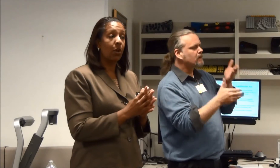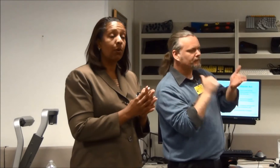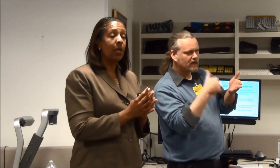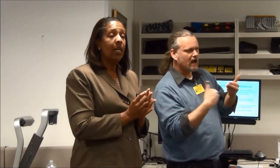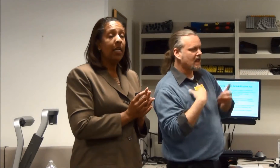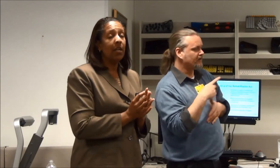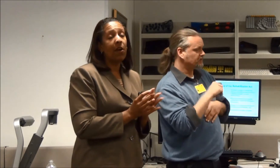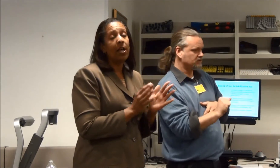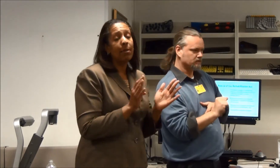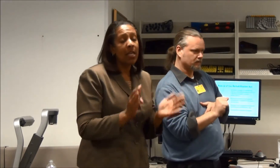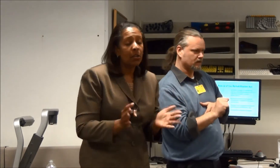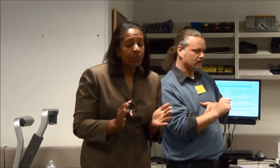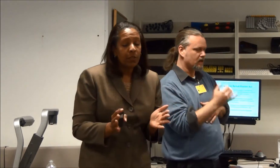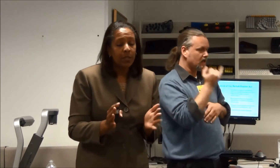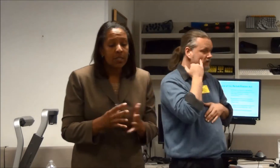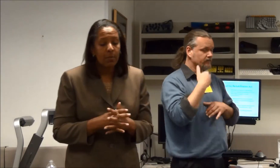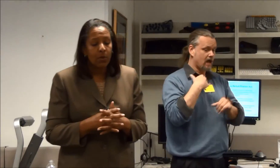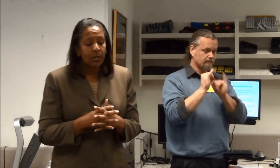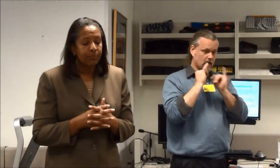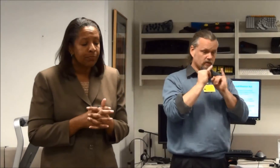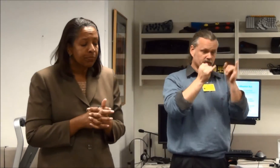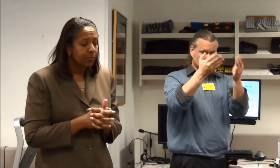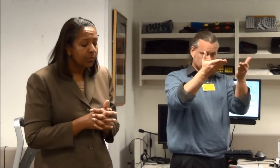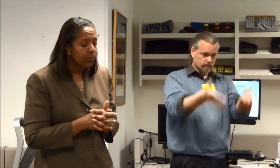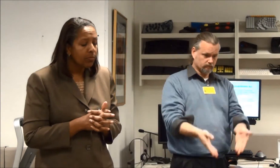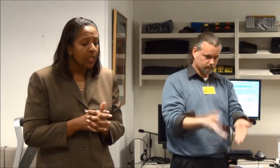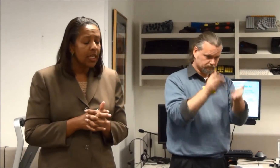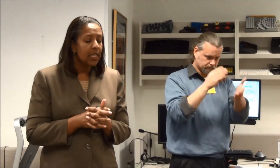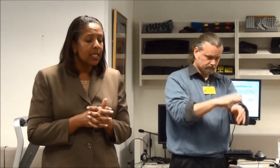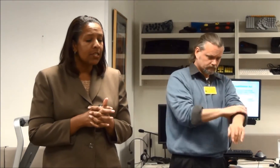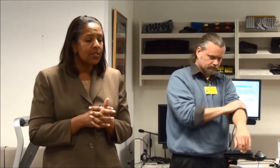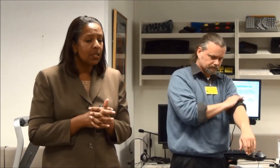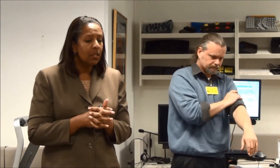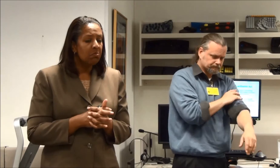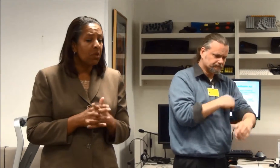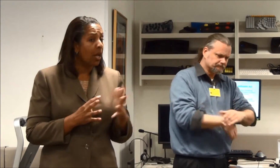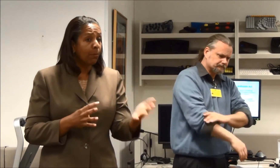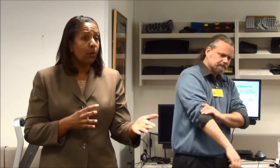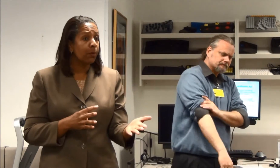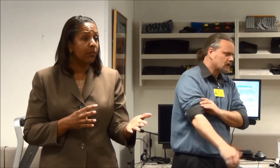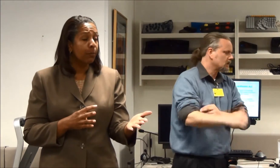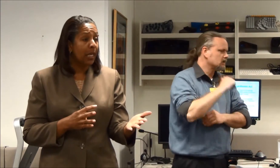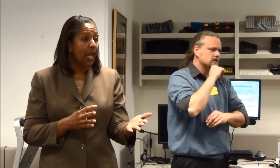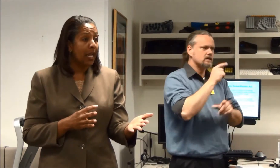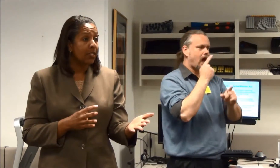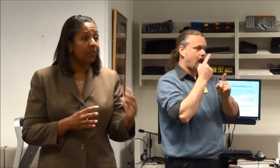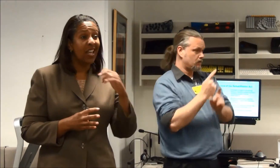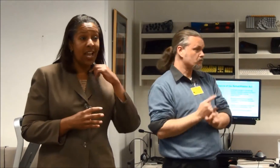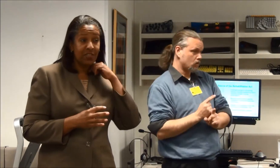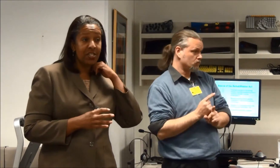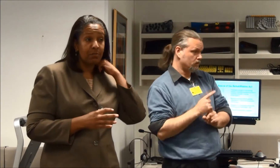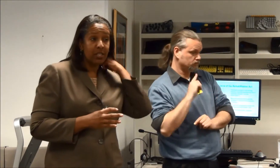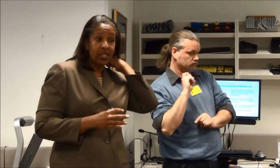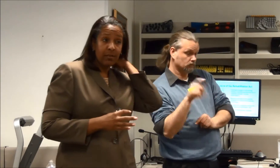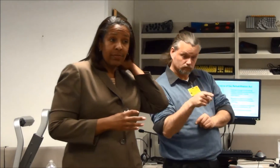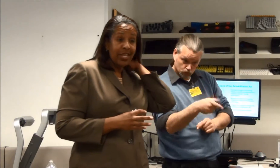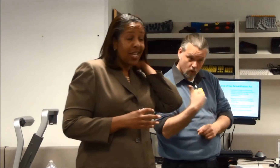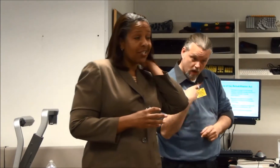So if I am interviewing someone, it is not appropriate for me to ask if they have a disability.